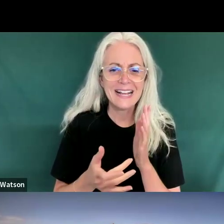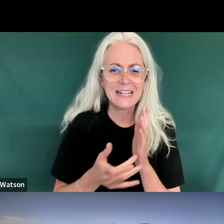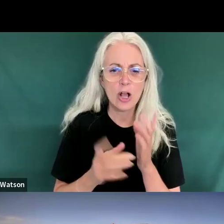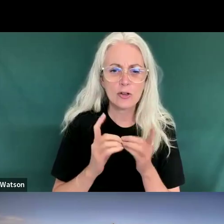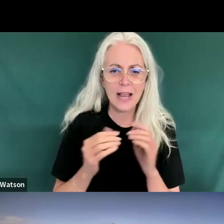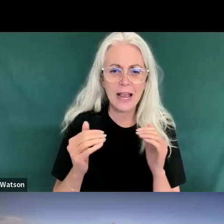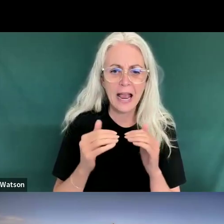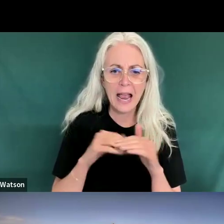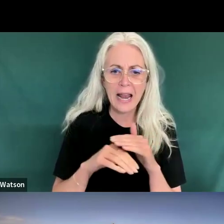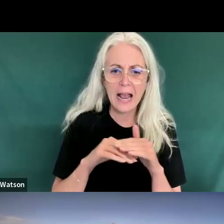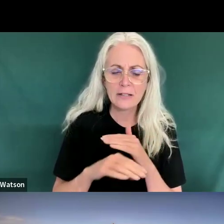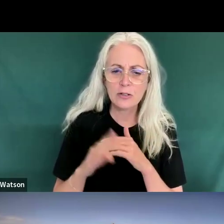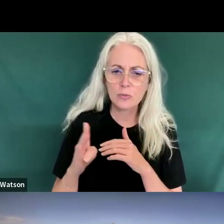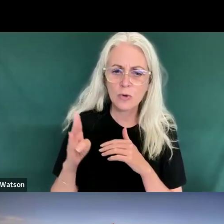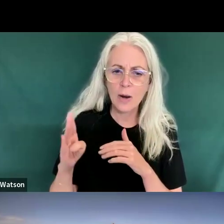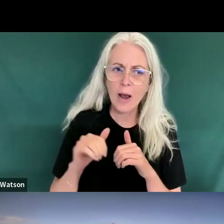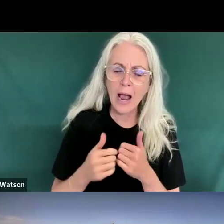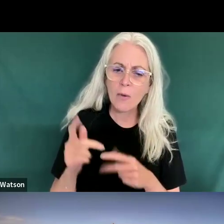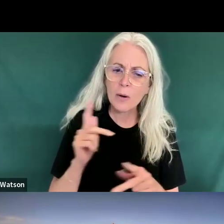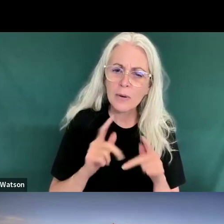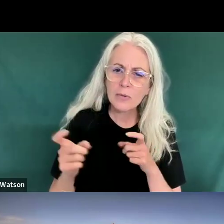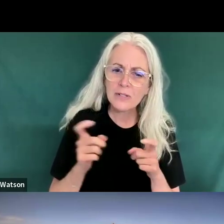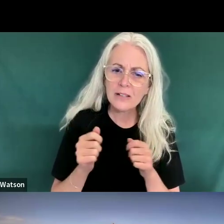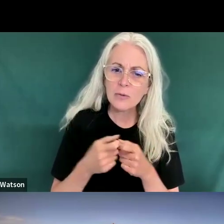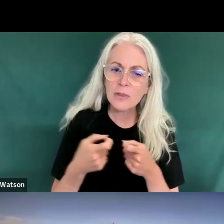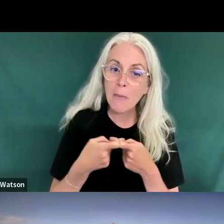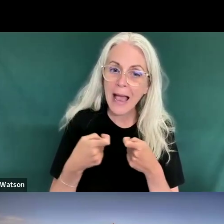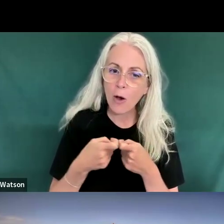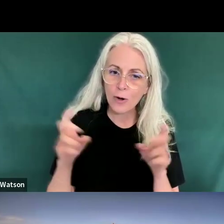and access to broadband, how are folks dealing with power issues? In our rural